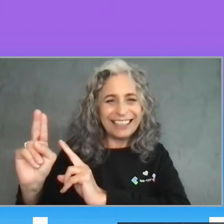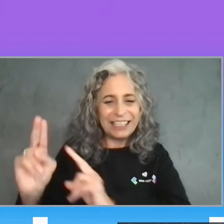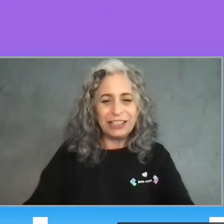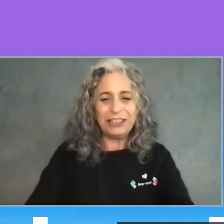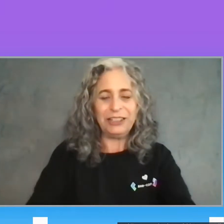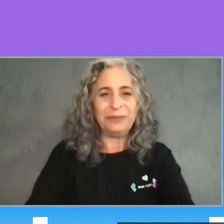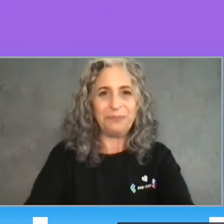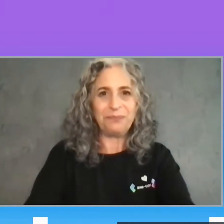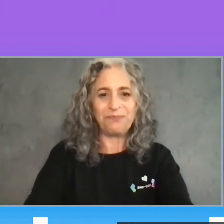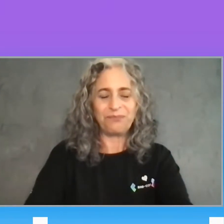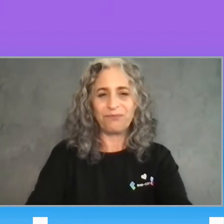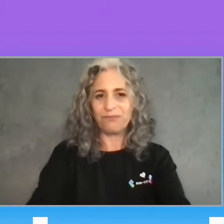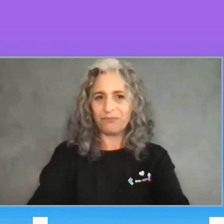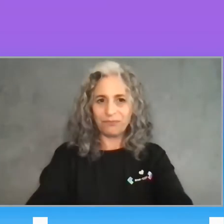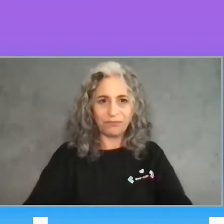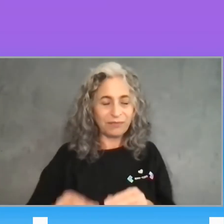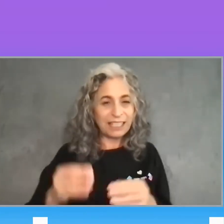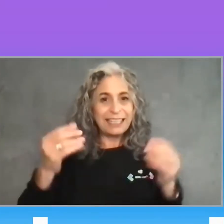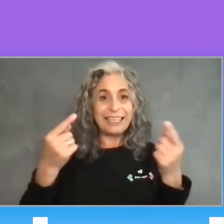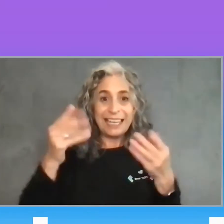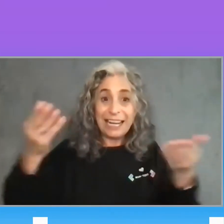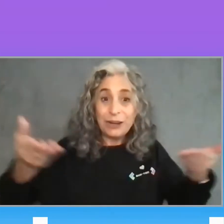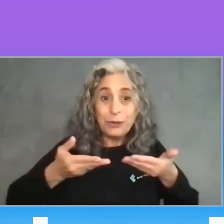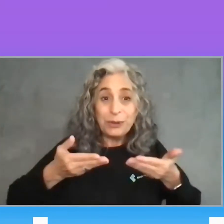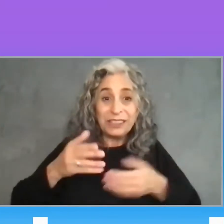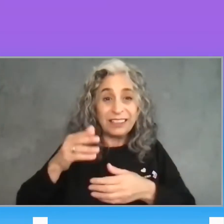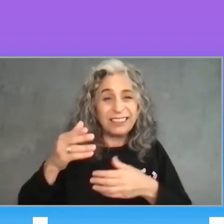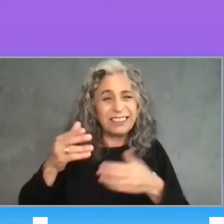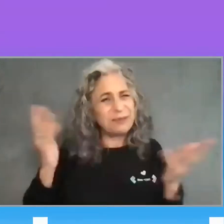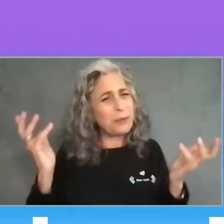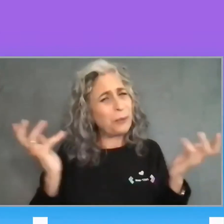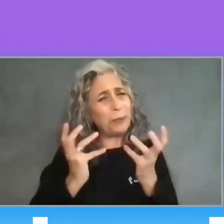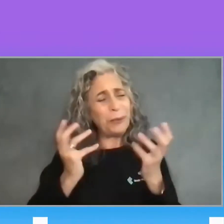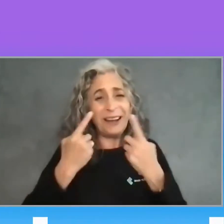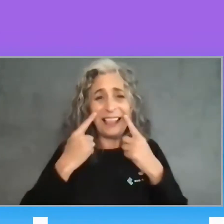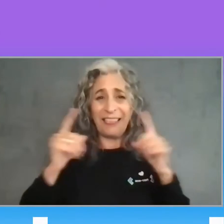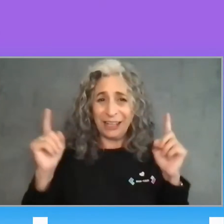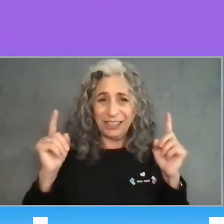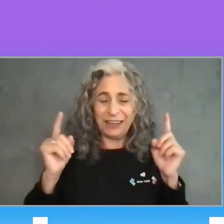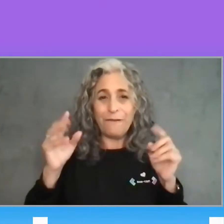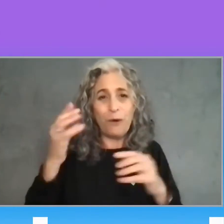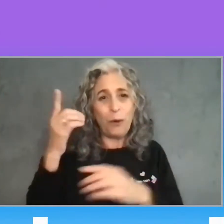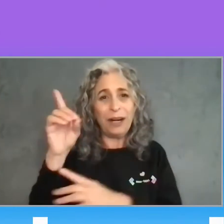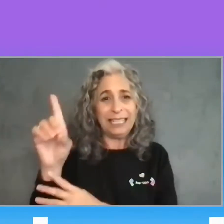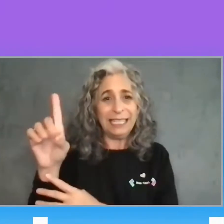introduce to you a legend when